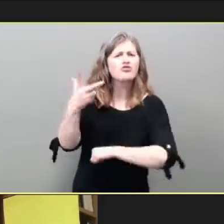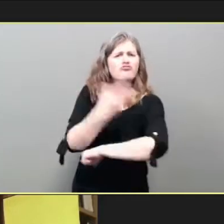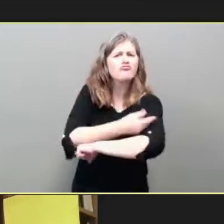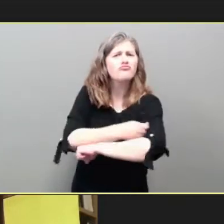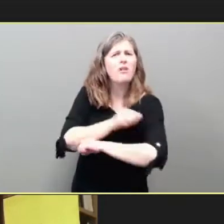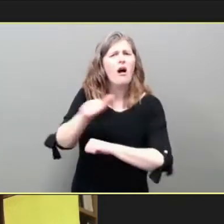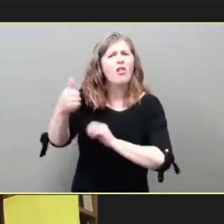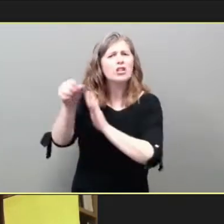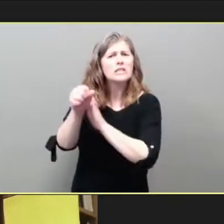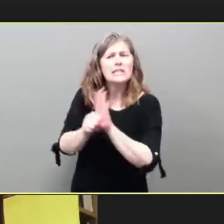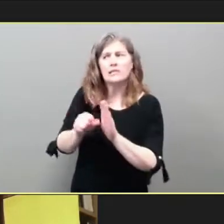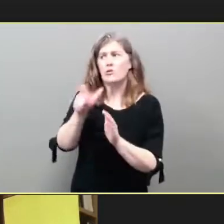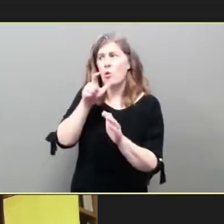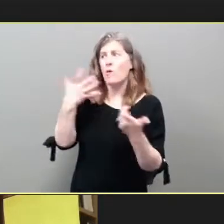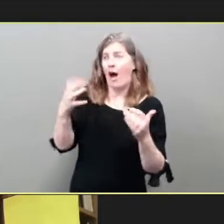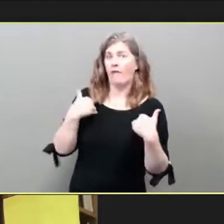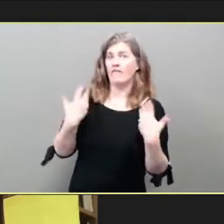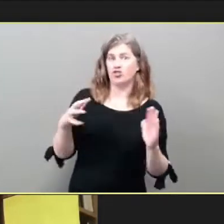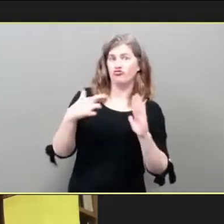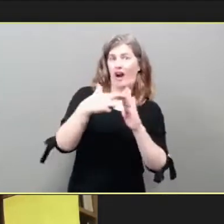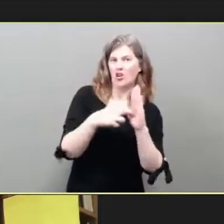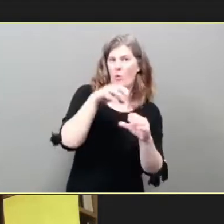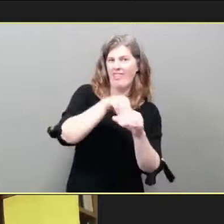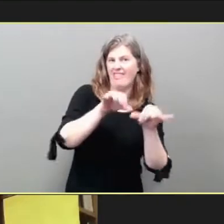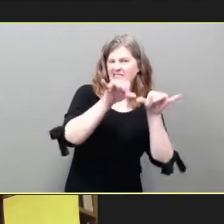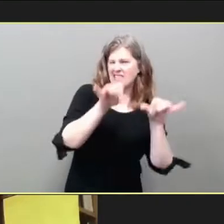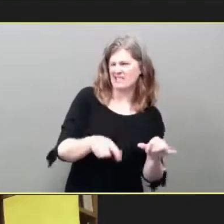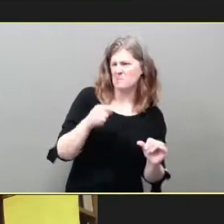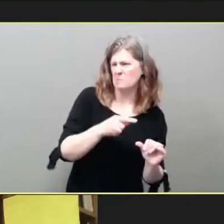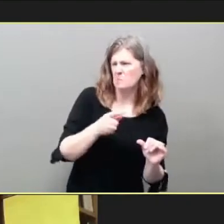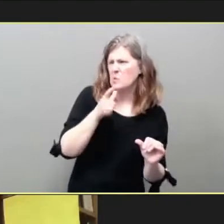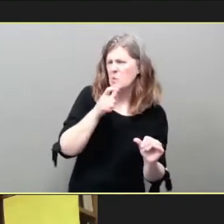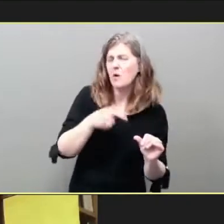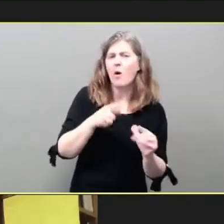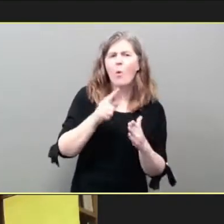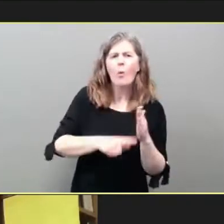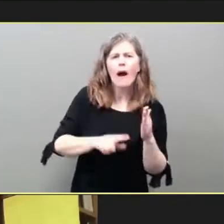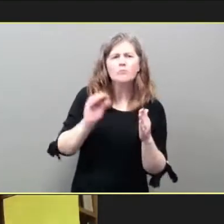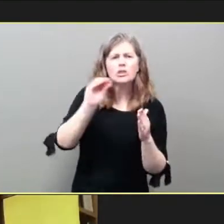state that are now registered in our system? Um what portion of our fully